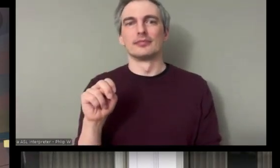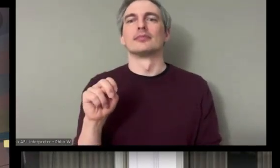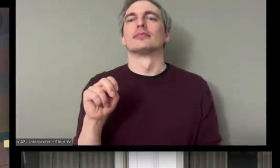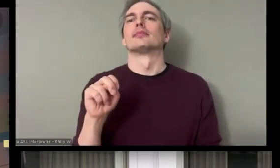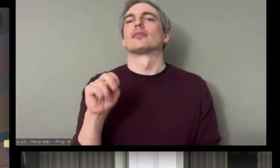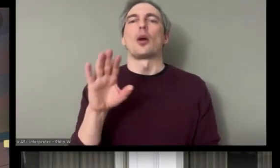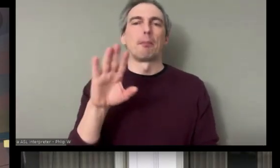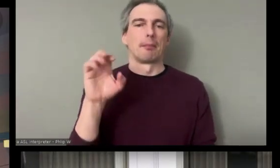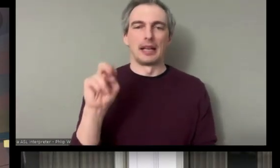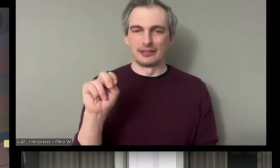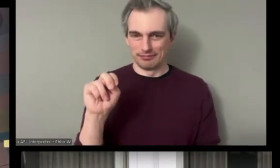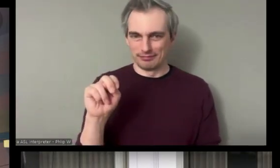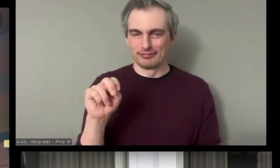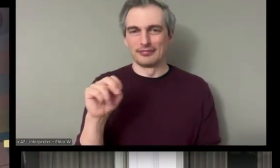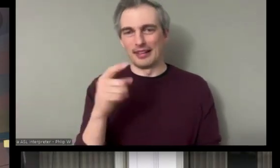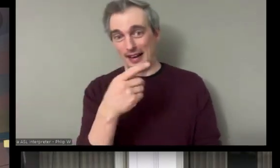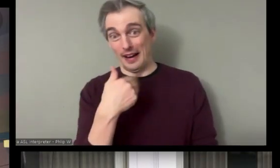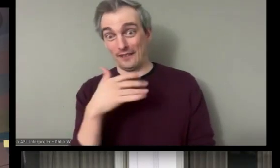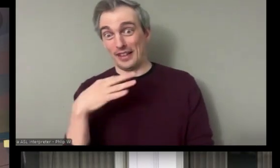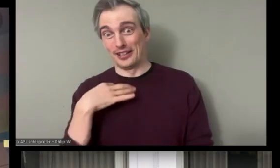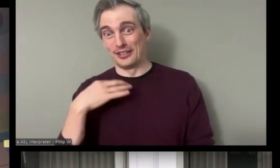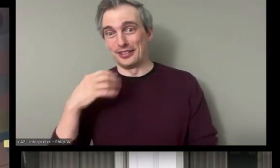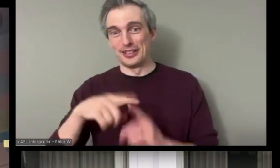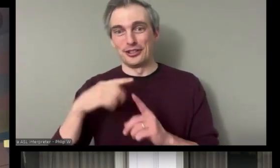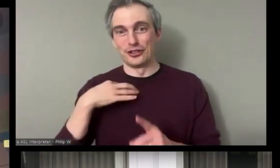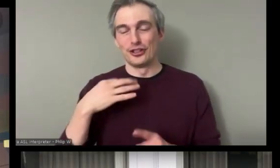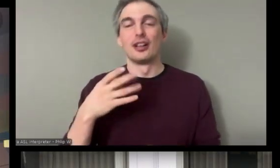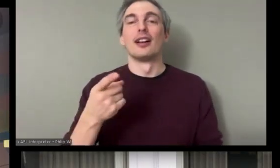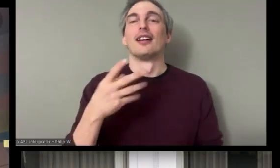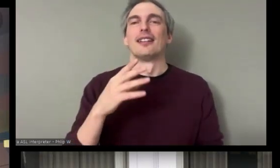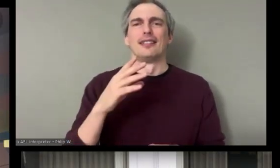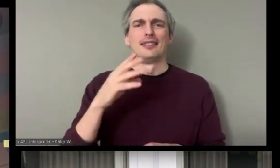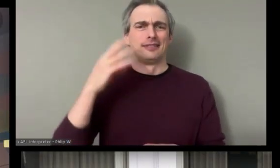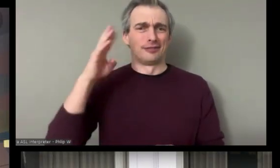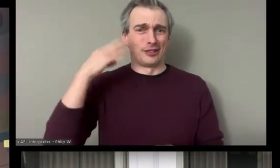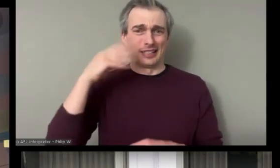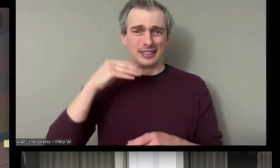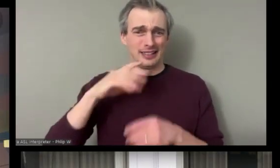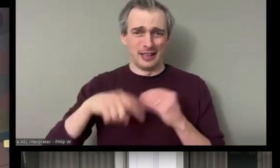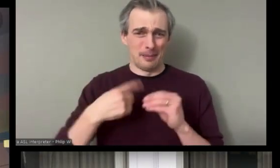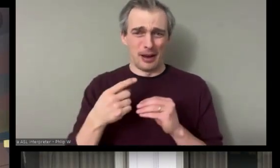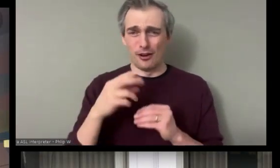One of the wild features of Horizon Worlds is you can build and sell clothes for the avatars in the world.